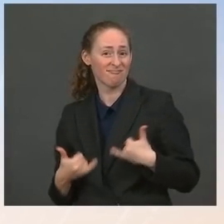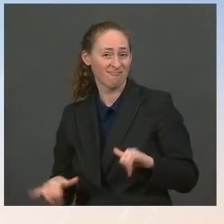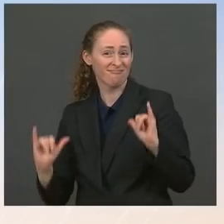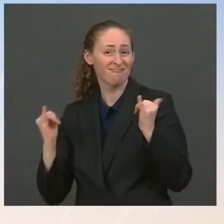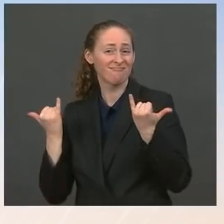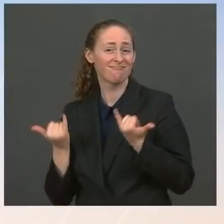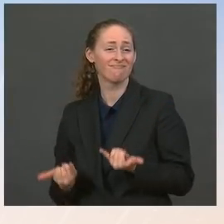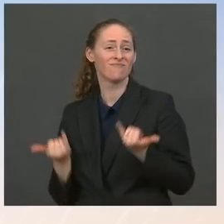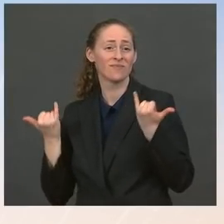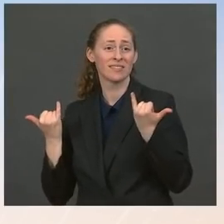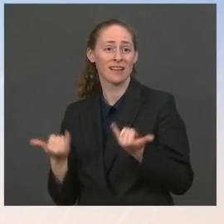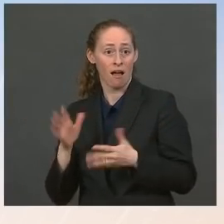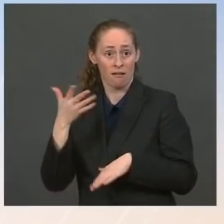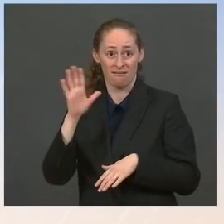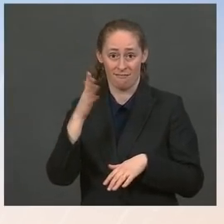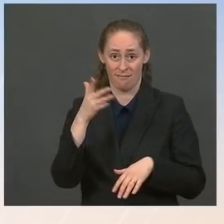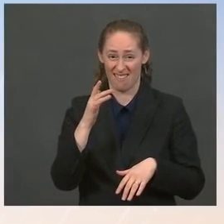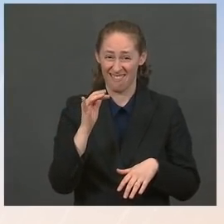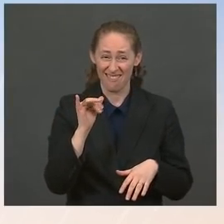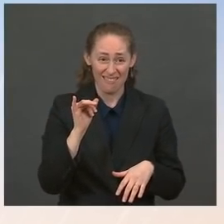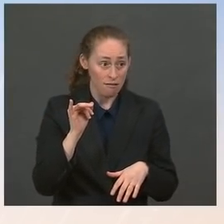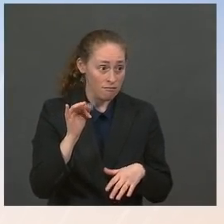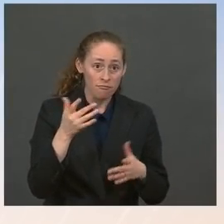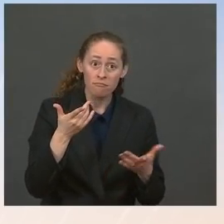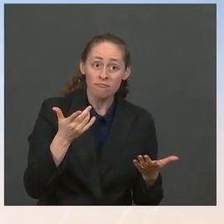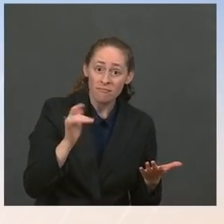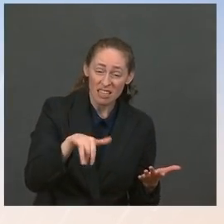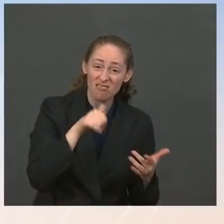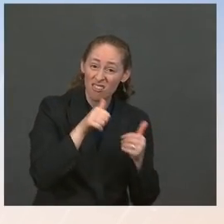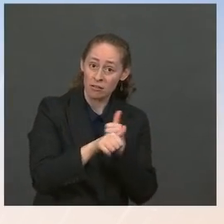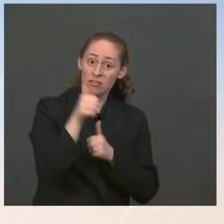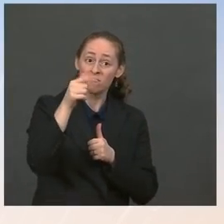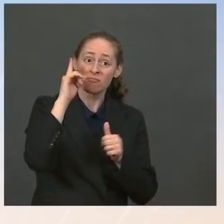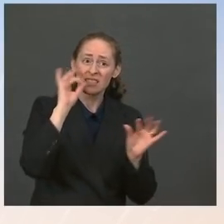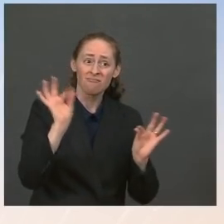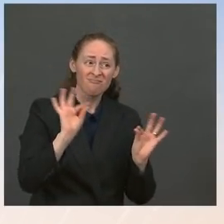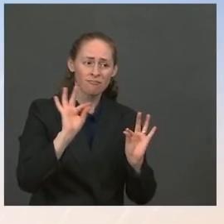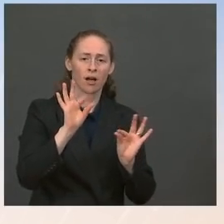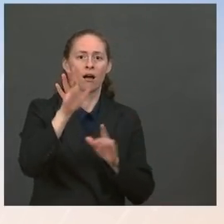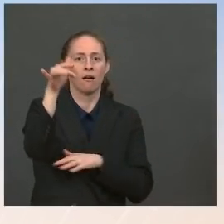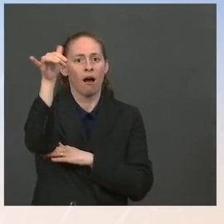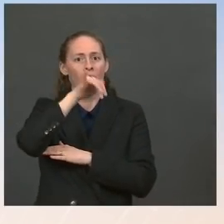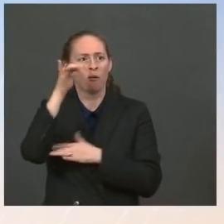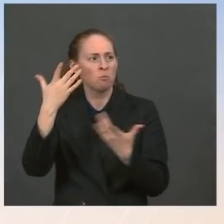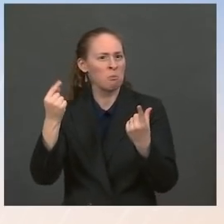If that's not a "grave danger," I don't know what else is. Right? So, I want to be really clear as well --